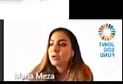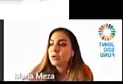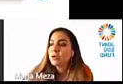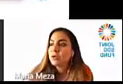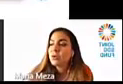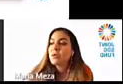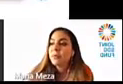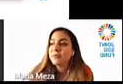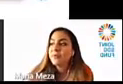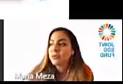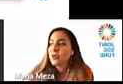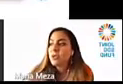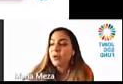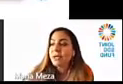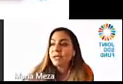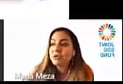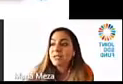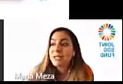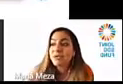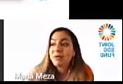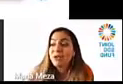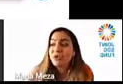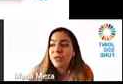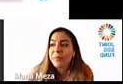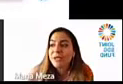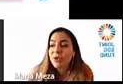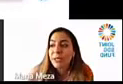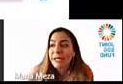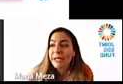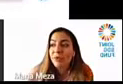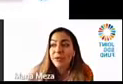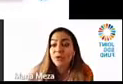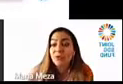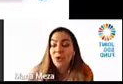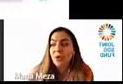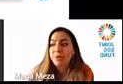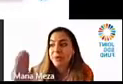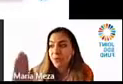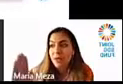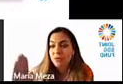perfect. I'm going to, so I'm talking about the red box, the first box,